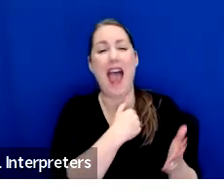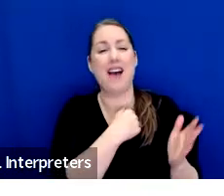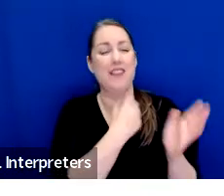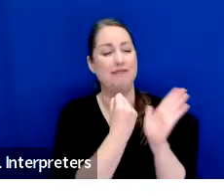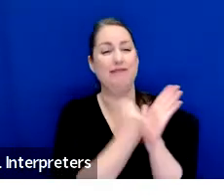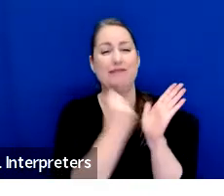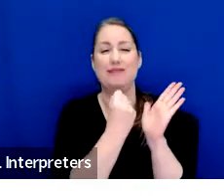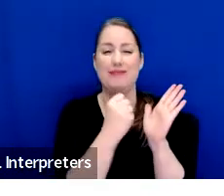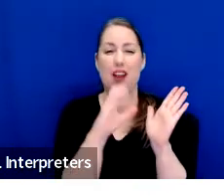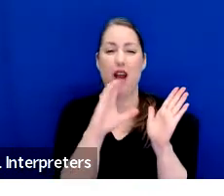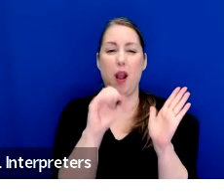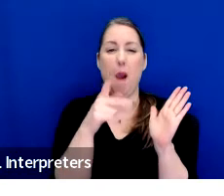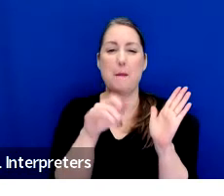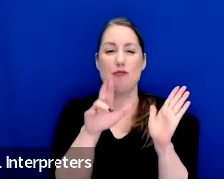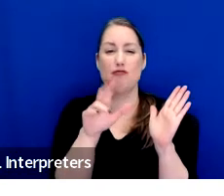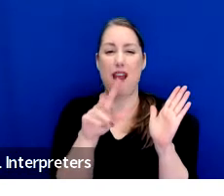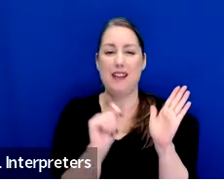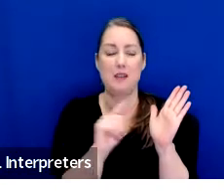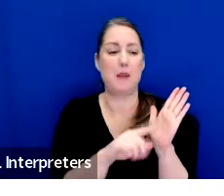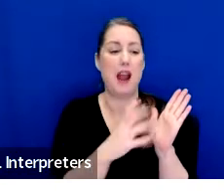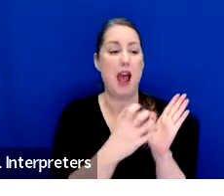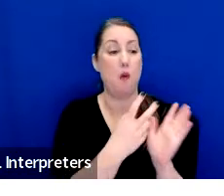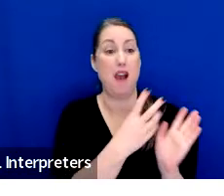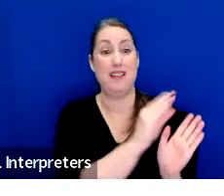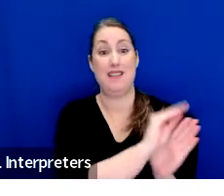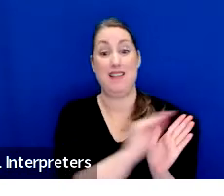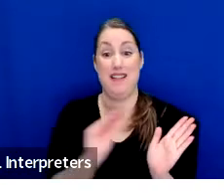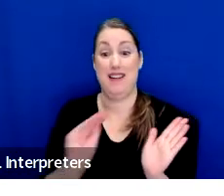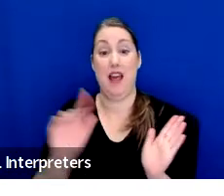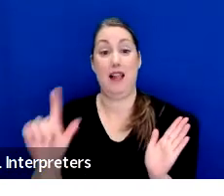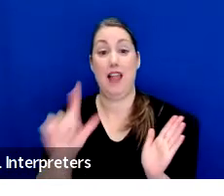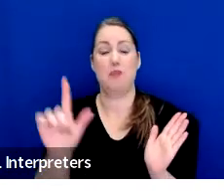So that's going to be all of these wonderful journal articles, videos,